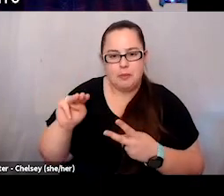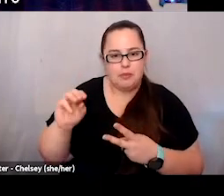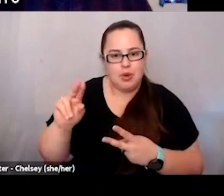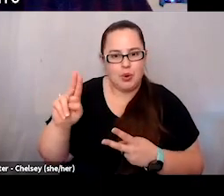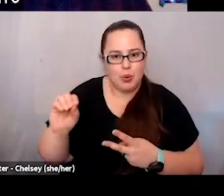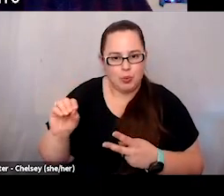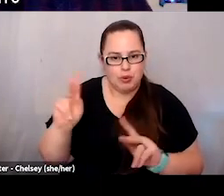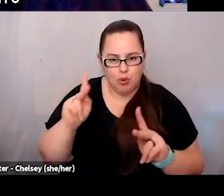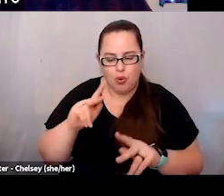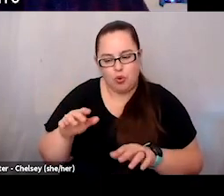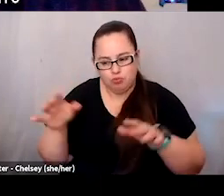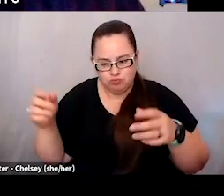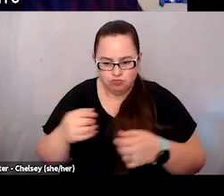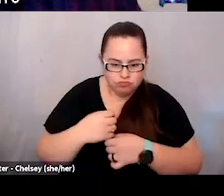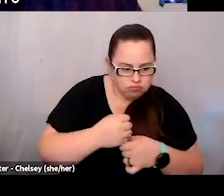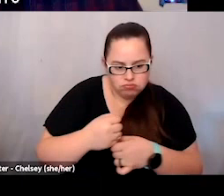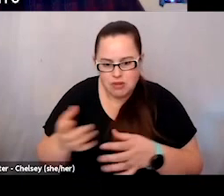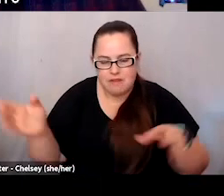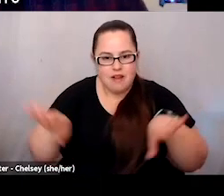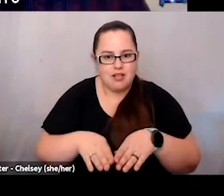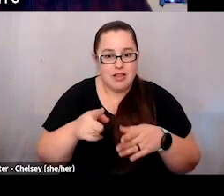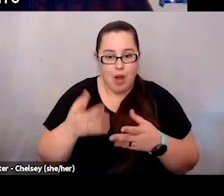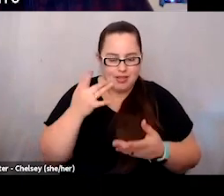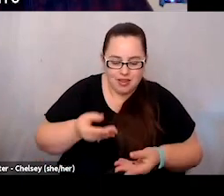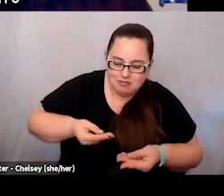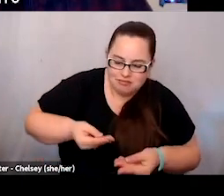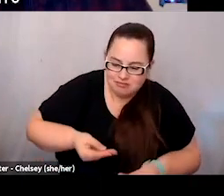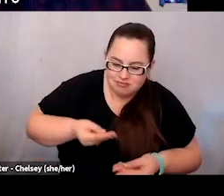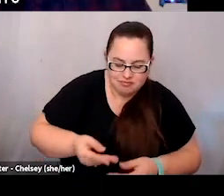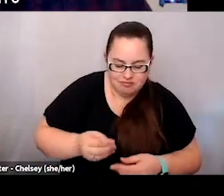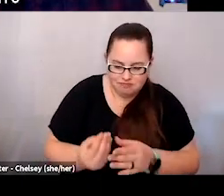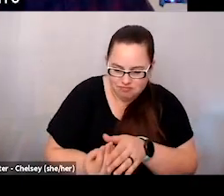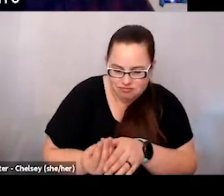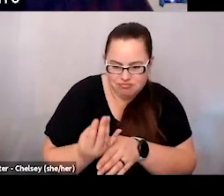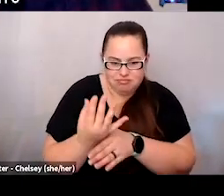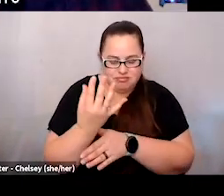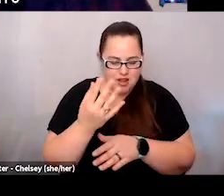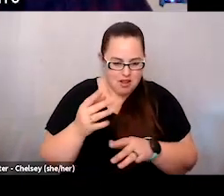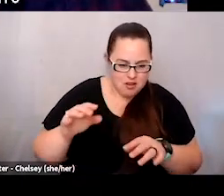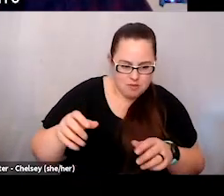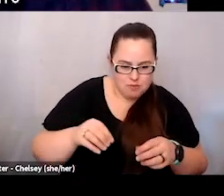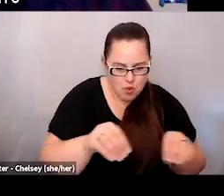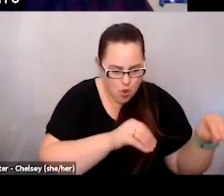landscape. And they made it this incredible place that it is, in terms of it being such a